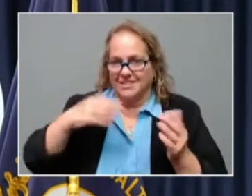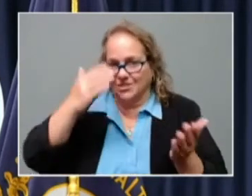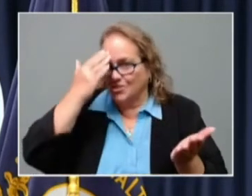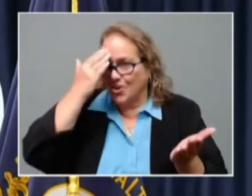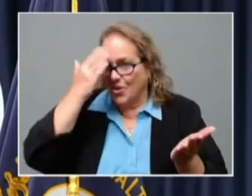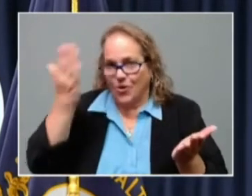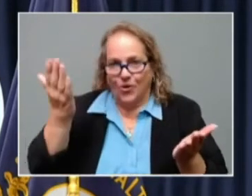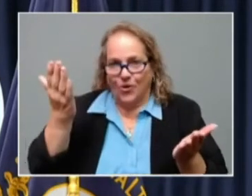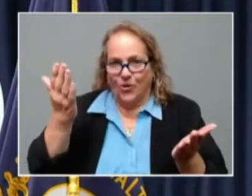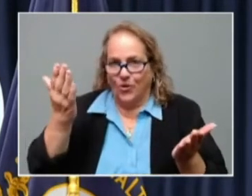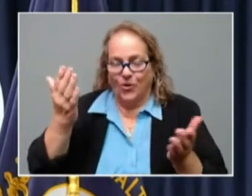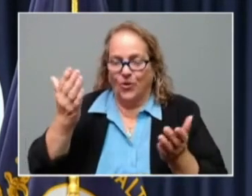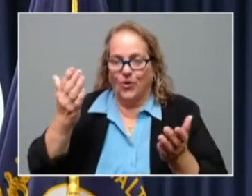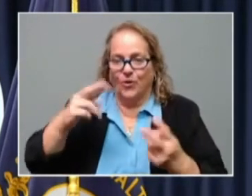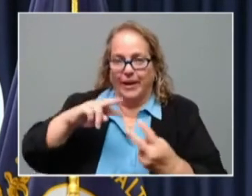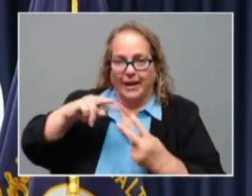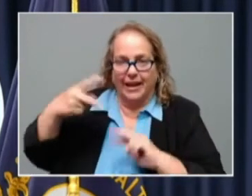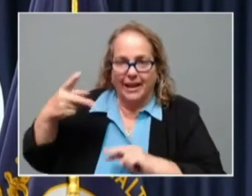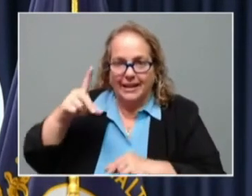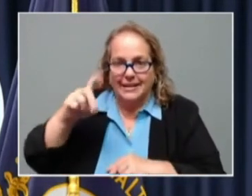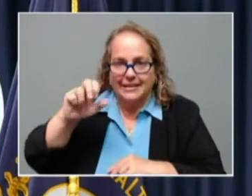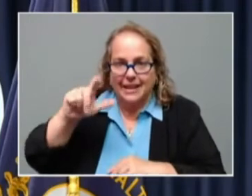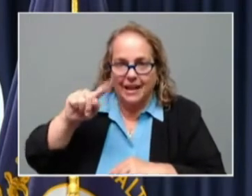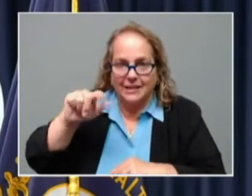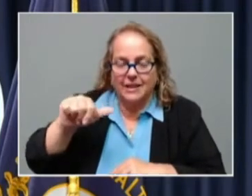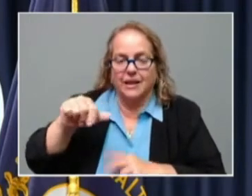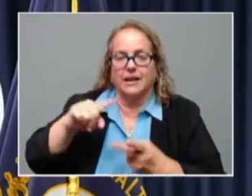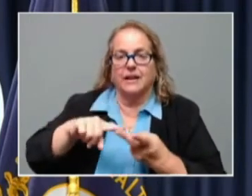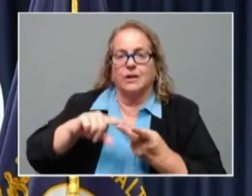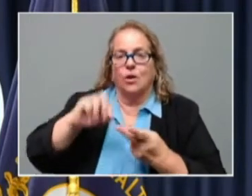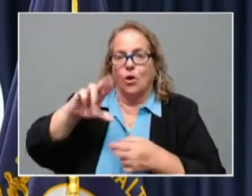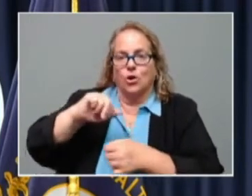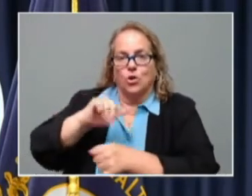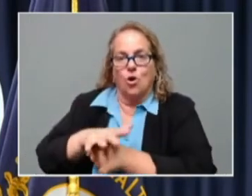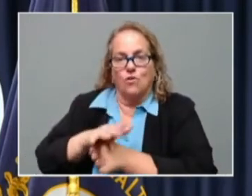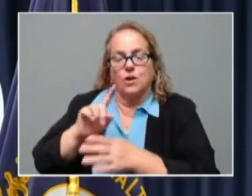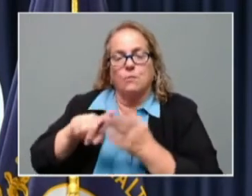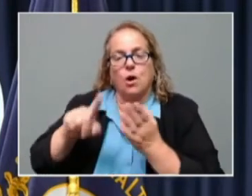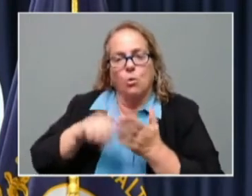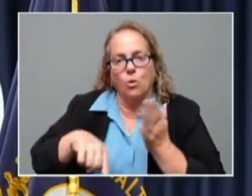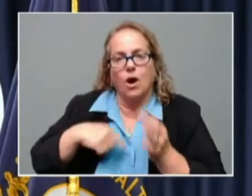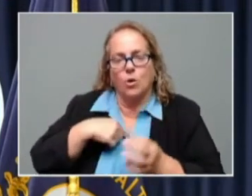before, but what we're really going to see is, I mean, how much of ST louis